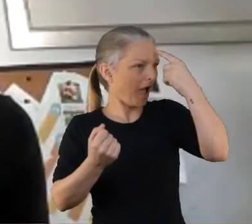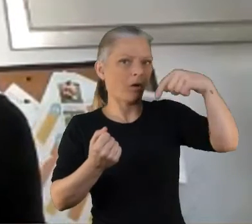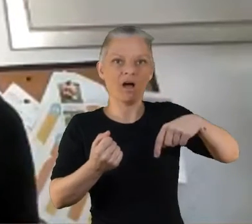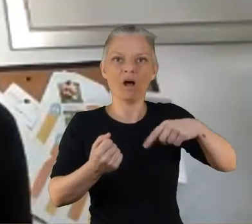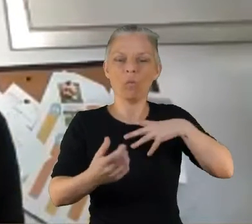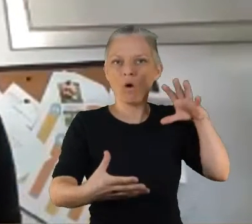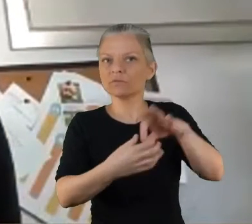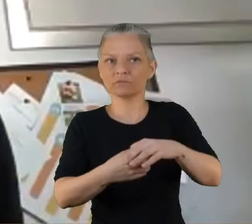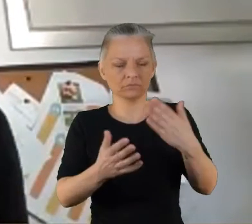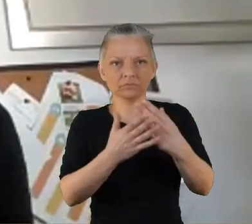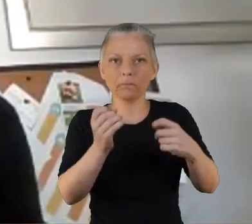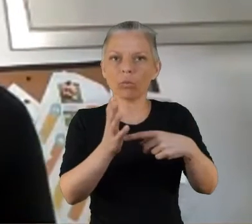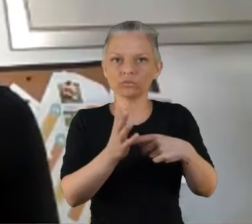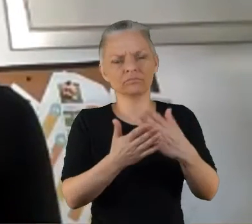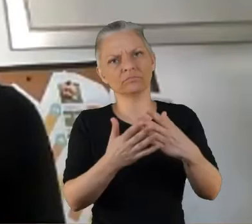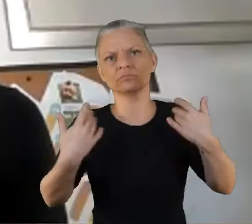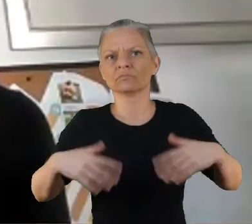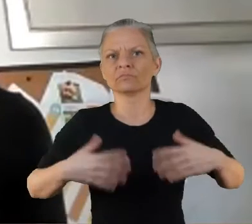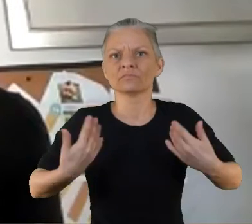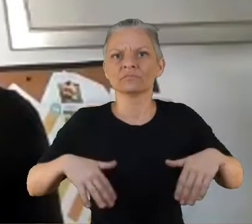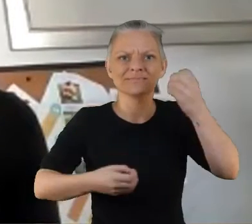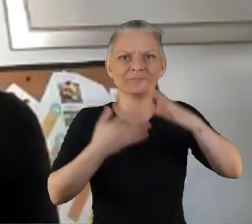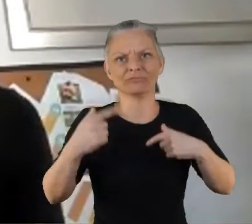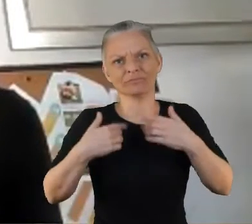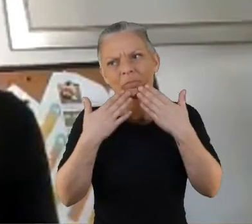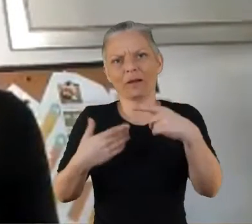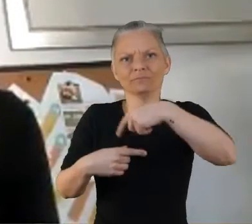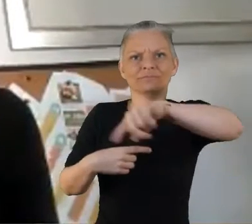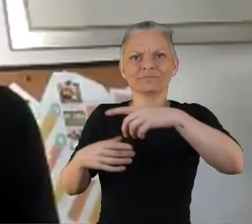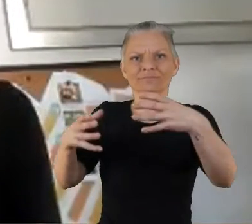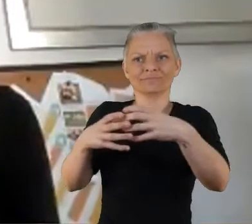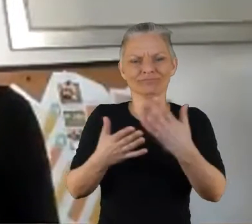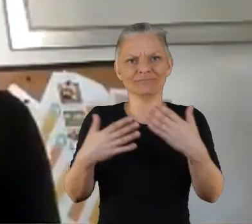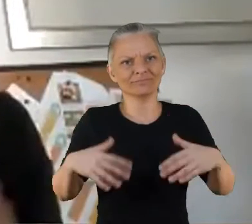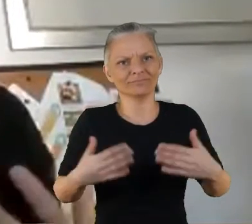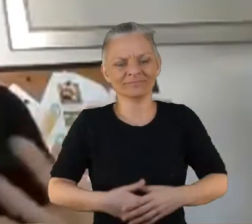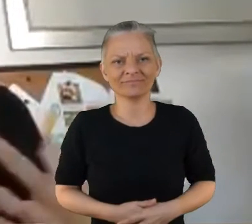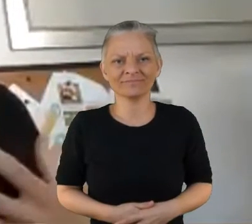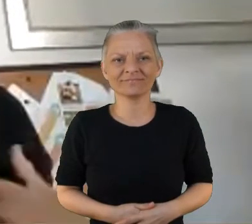months ago when we were asked to put together a peer facilitation guide. It almost felt,